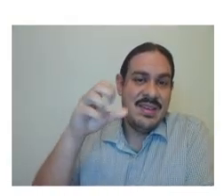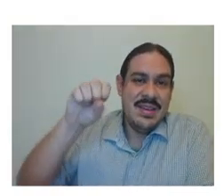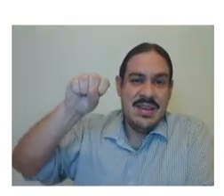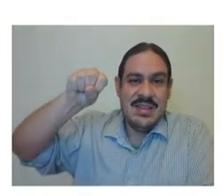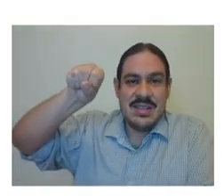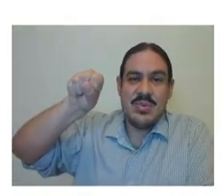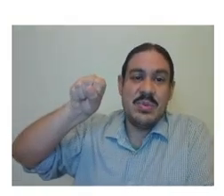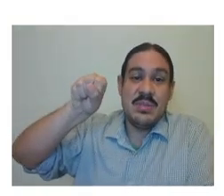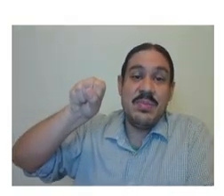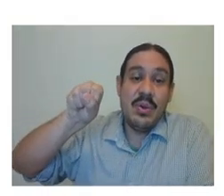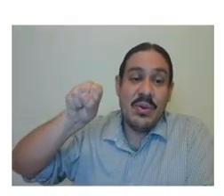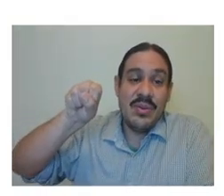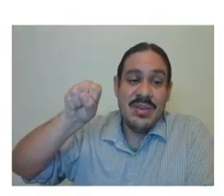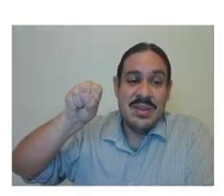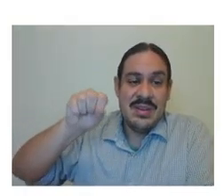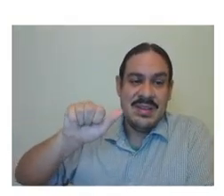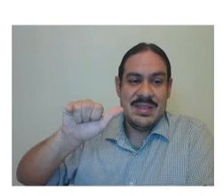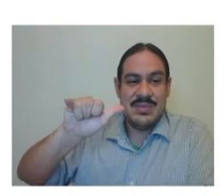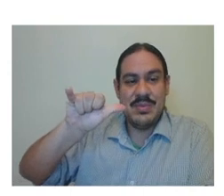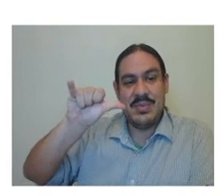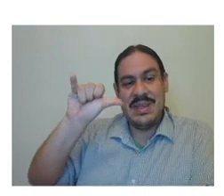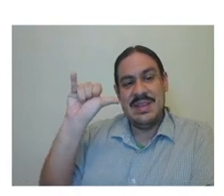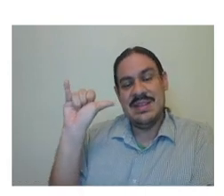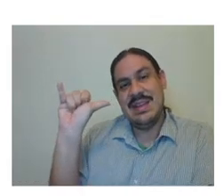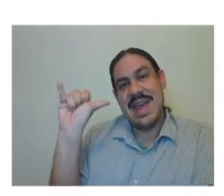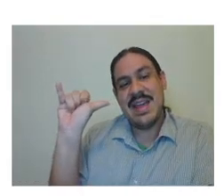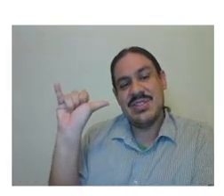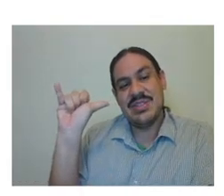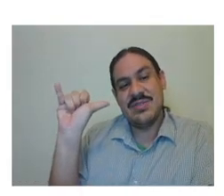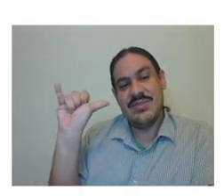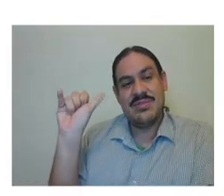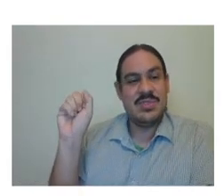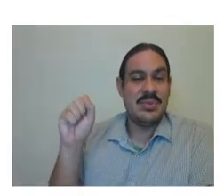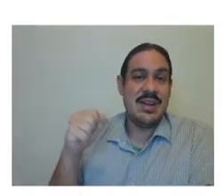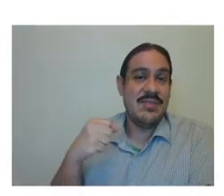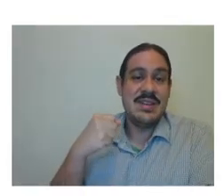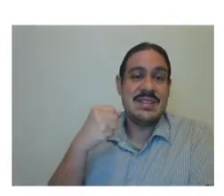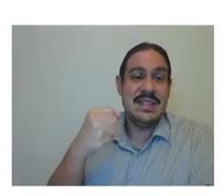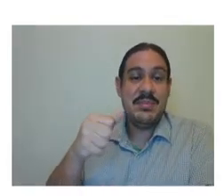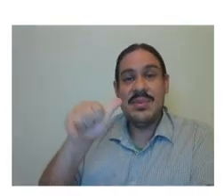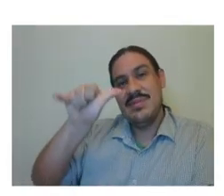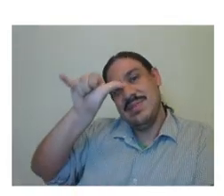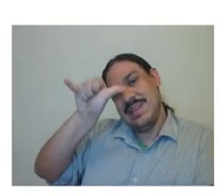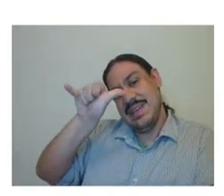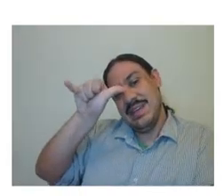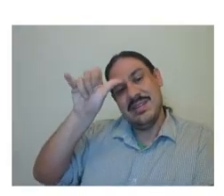so as you can see these signs are not